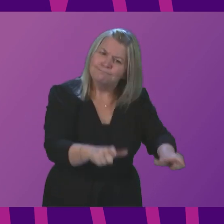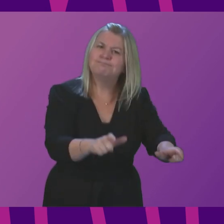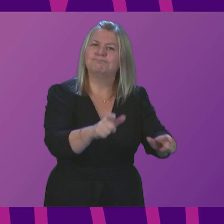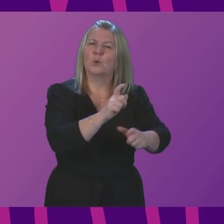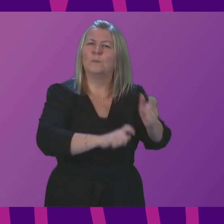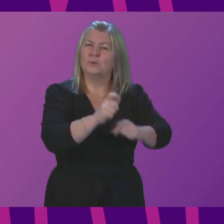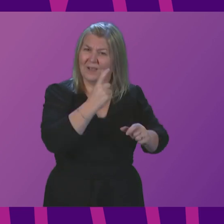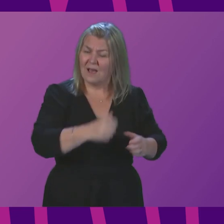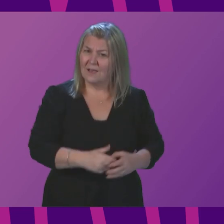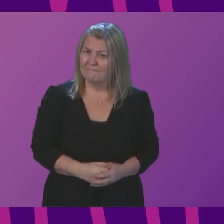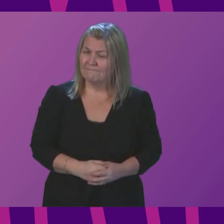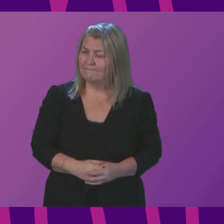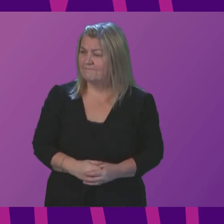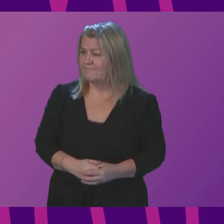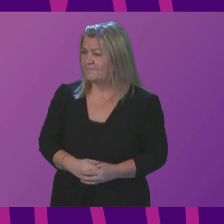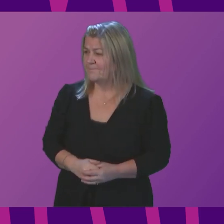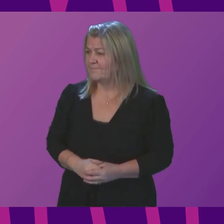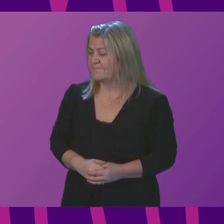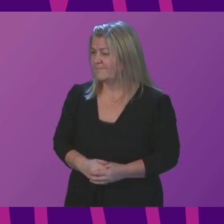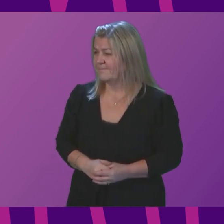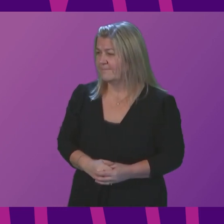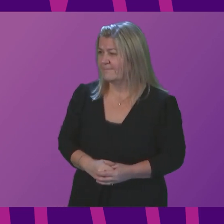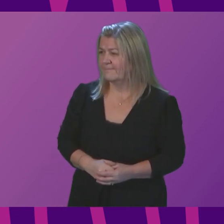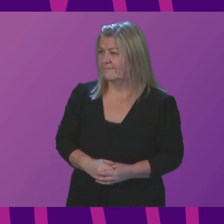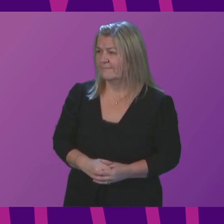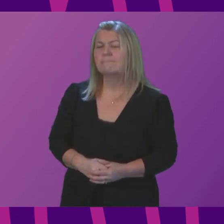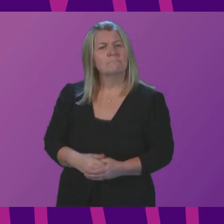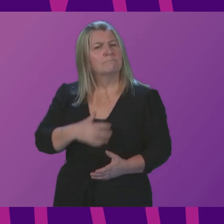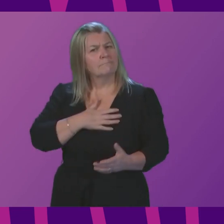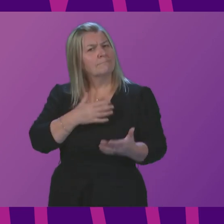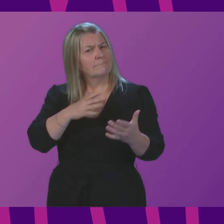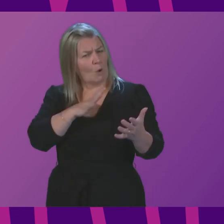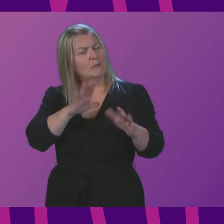We will always look at that. We already look at how we can support communities to take